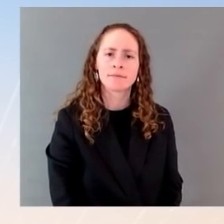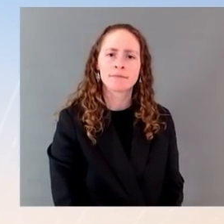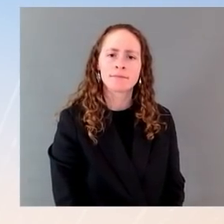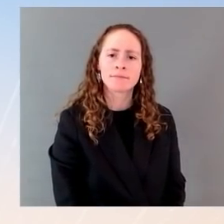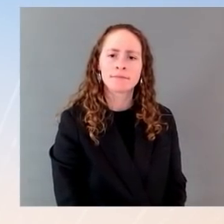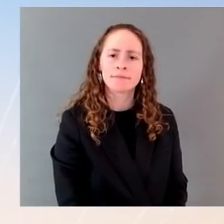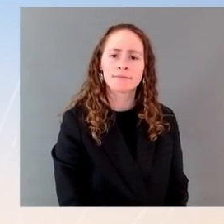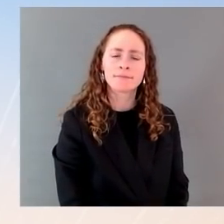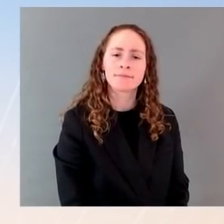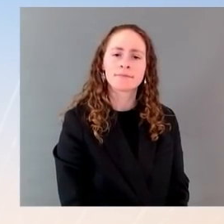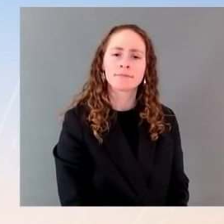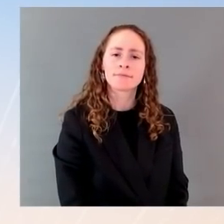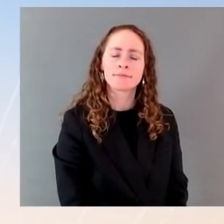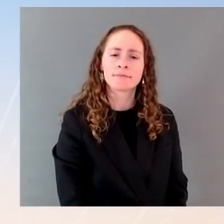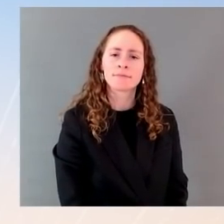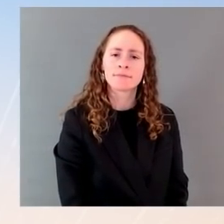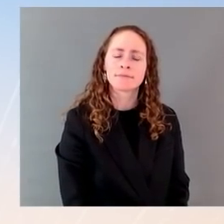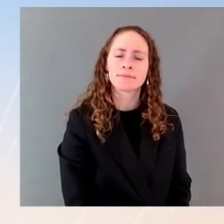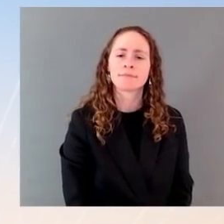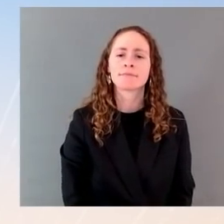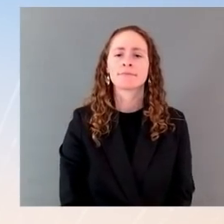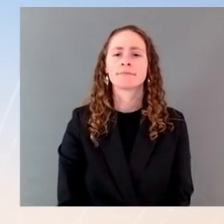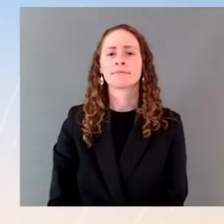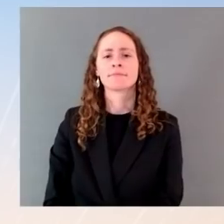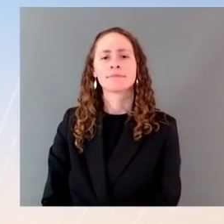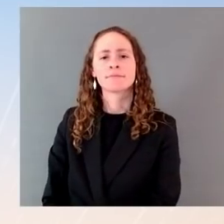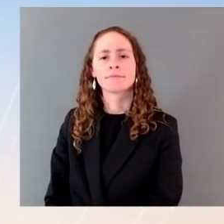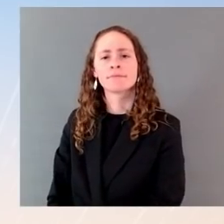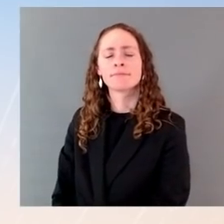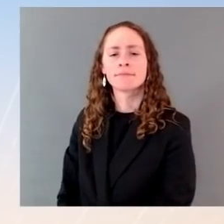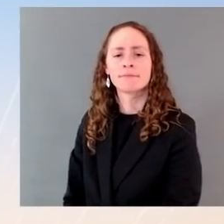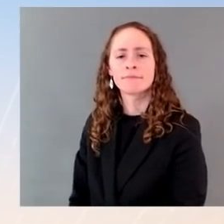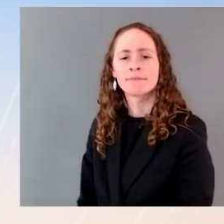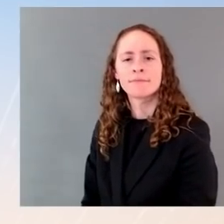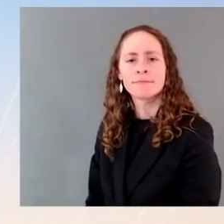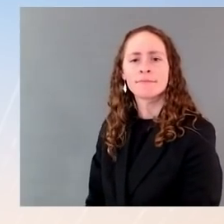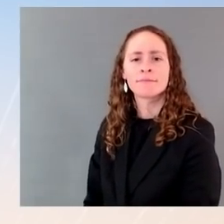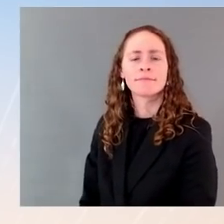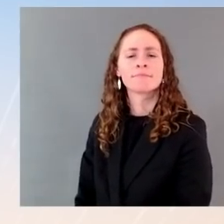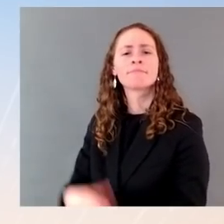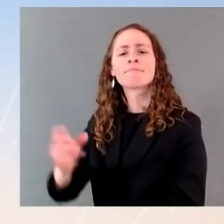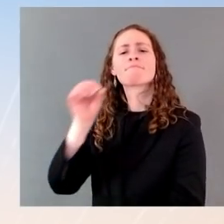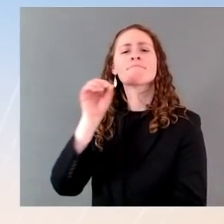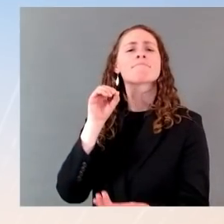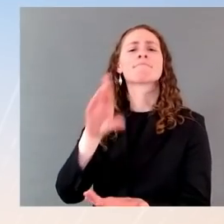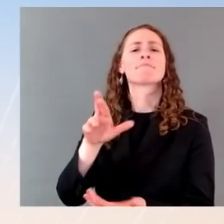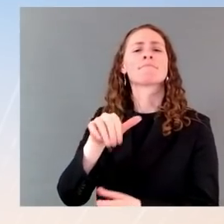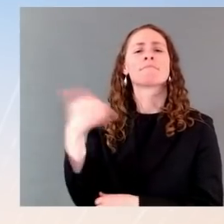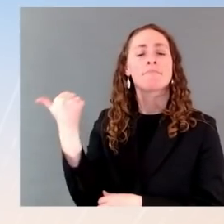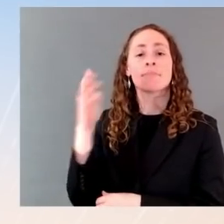that aren't a full military incursion. Would the U.S. and its allies consider that a violation and start triggering some of these countermeasures,